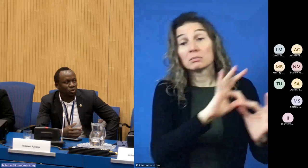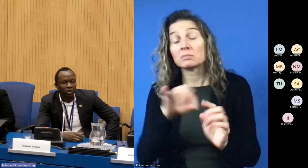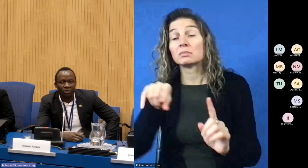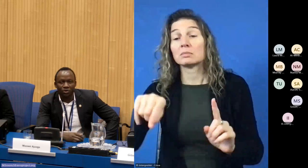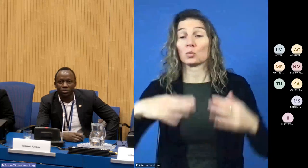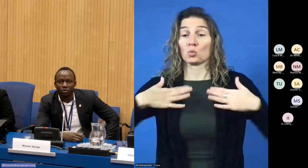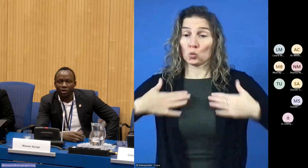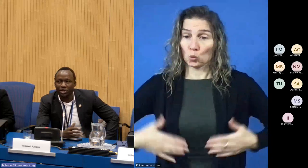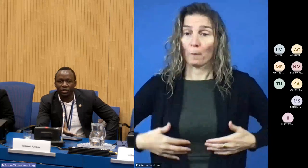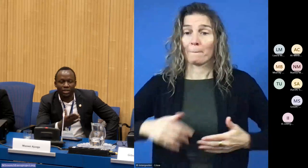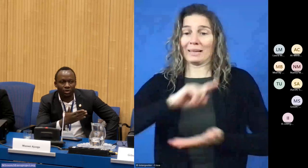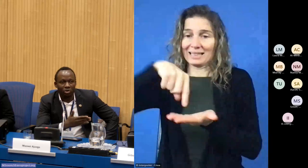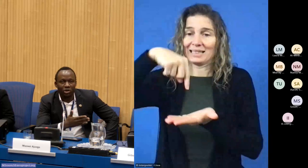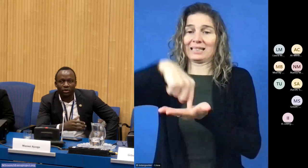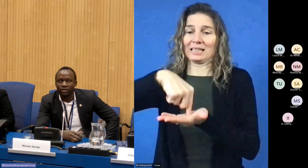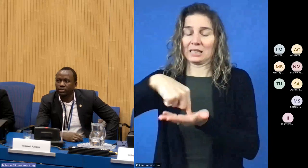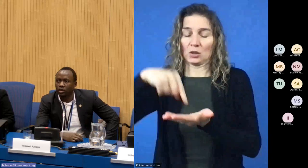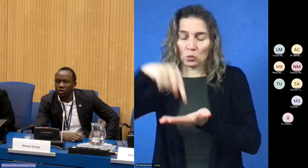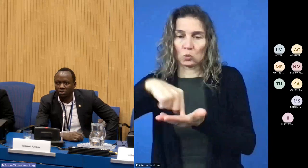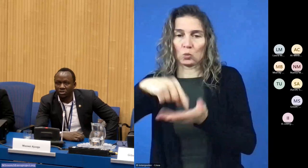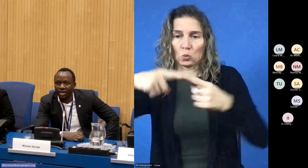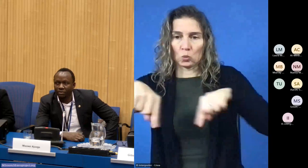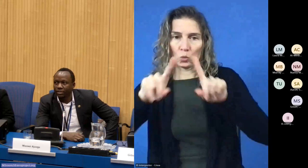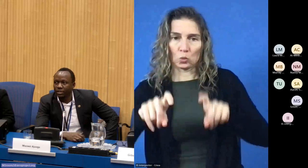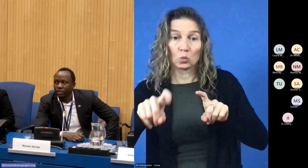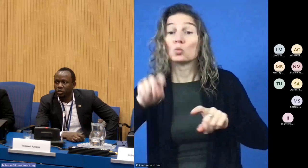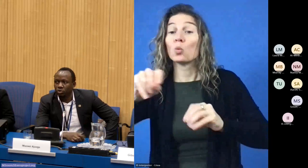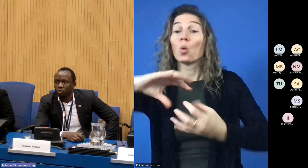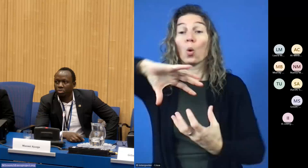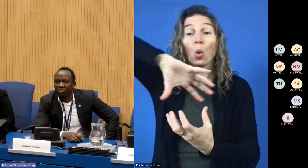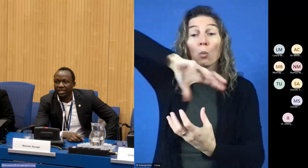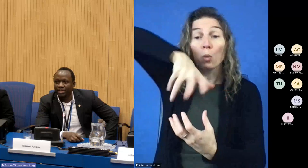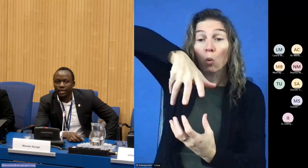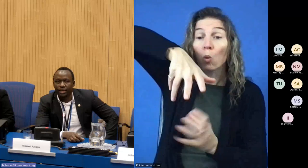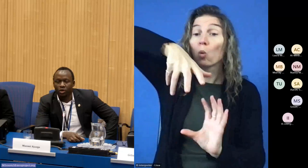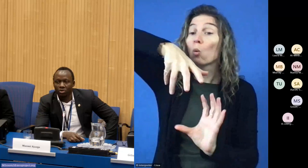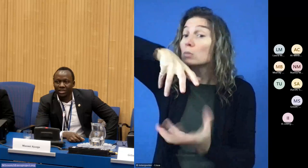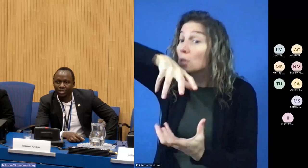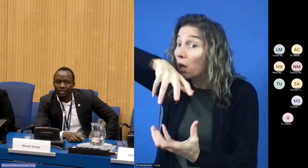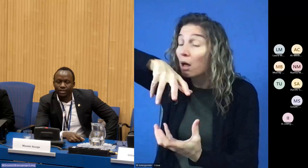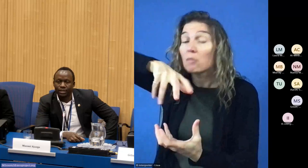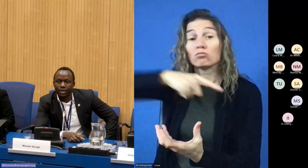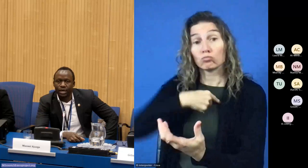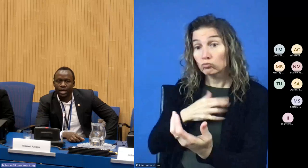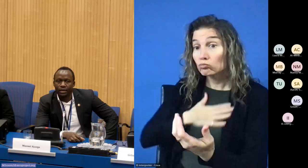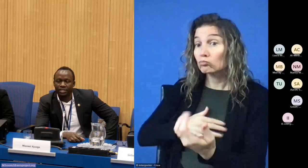to work with you whether you are in the Global North or Global South. To provide human centred